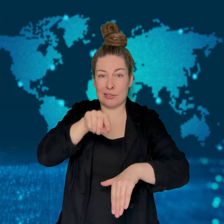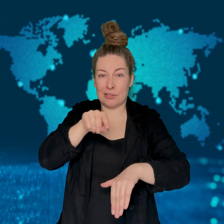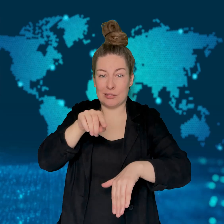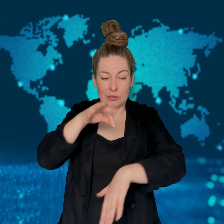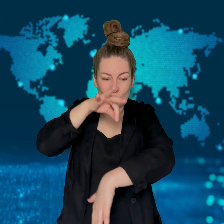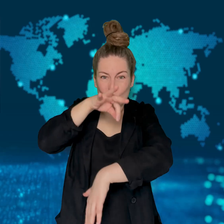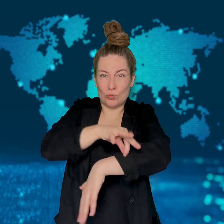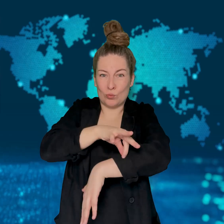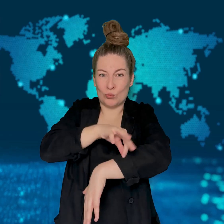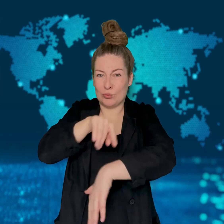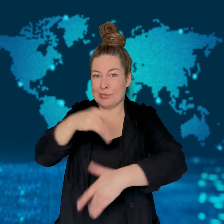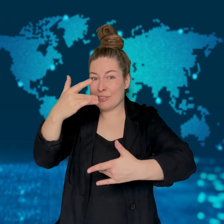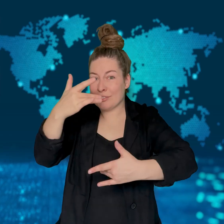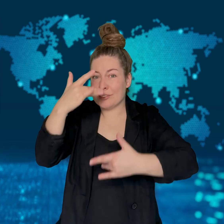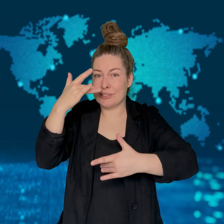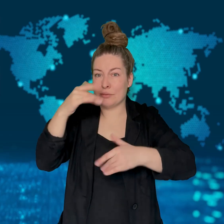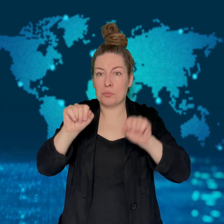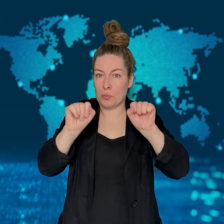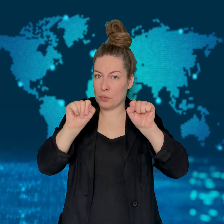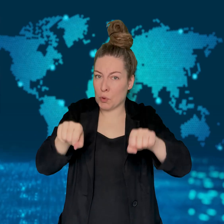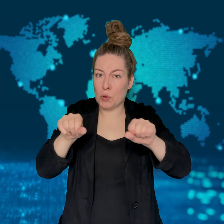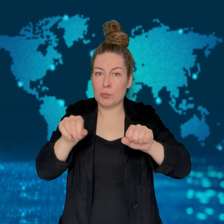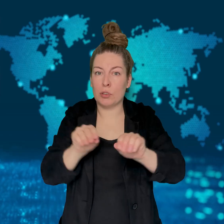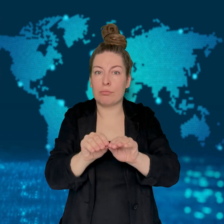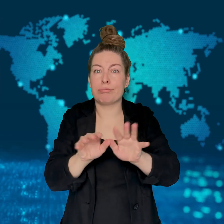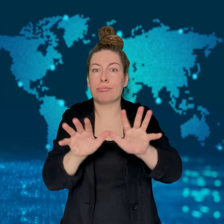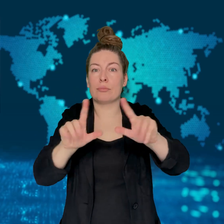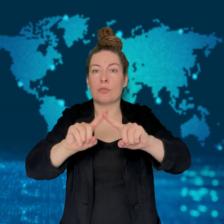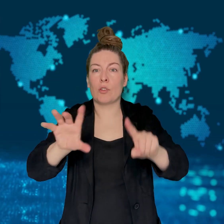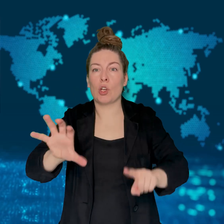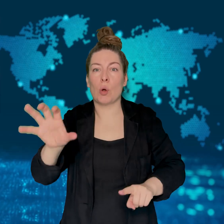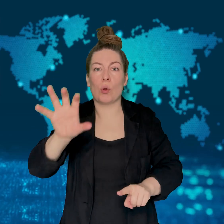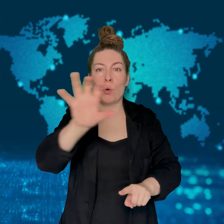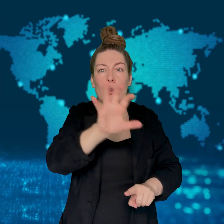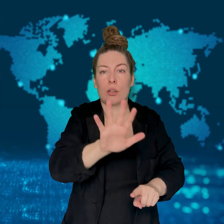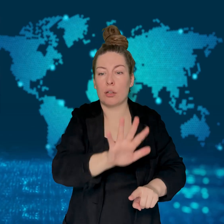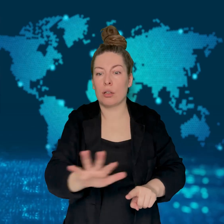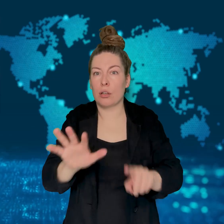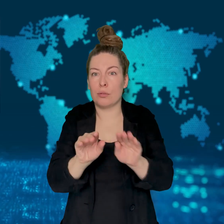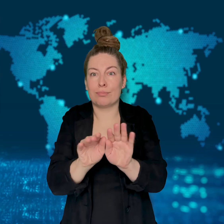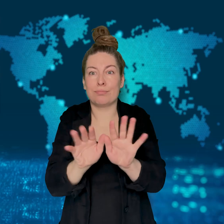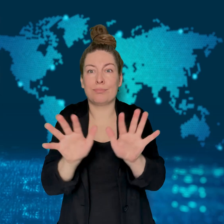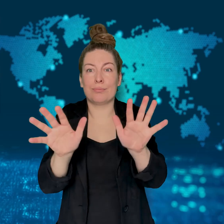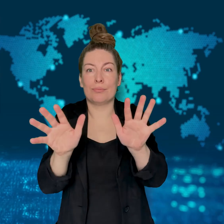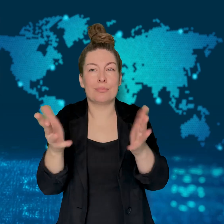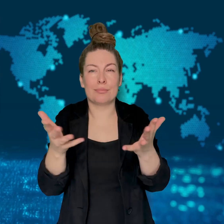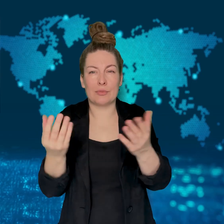Some of the country's hospitals report that the illness has stabilized,